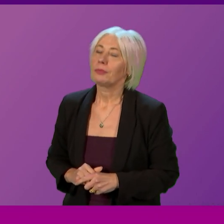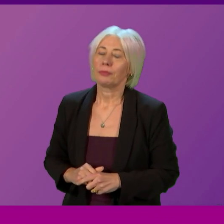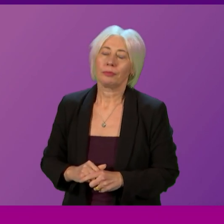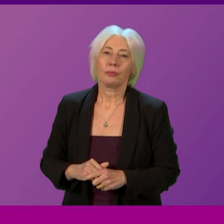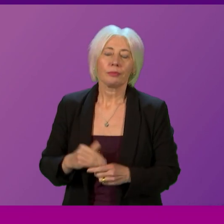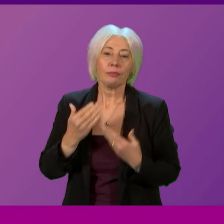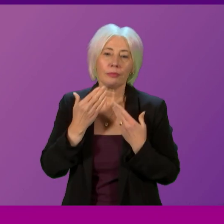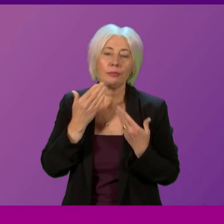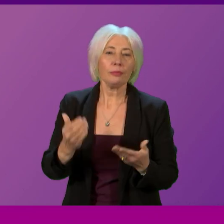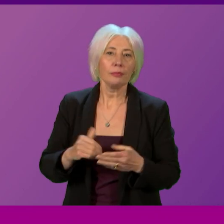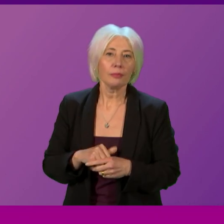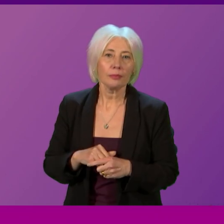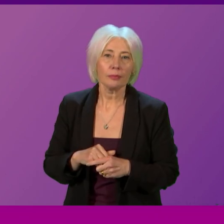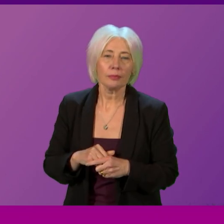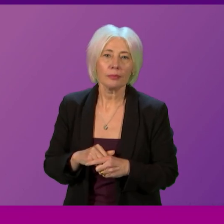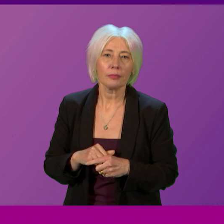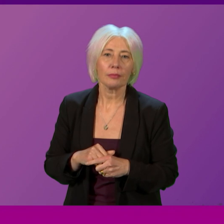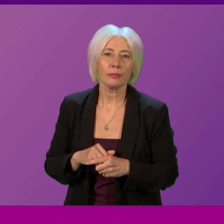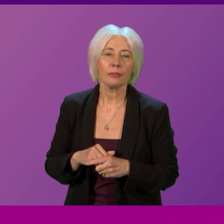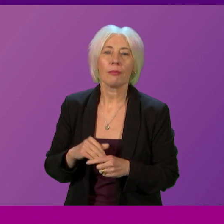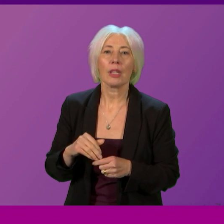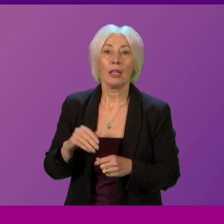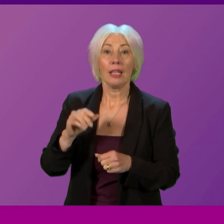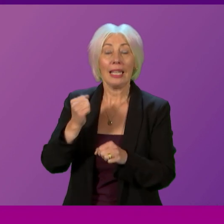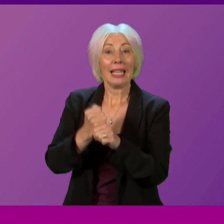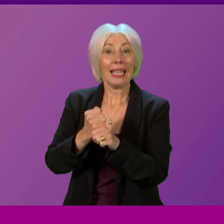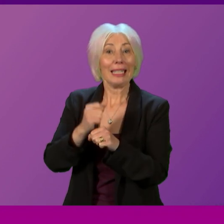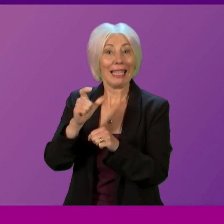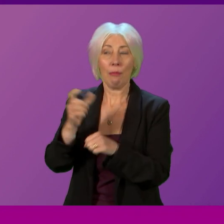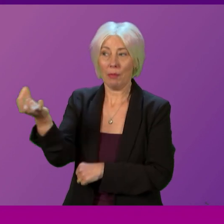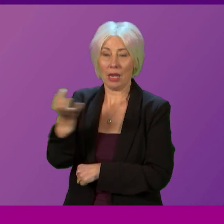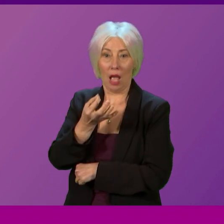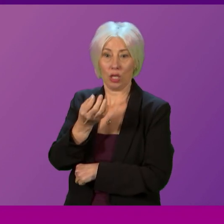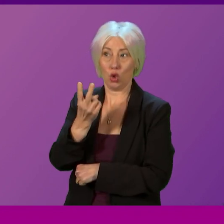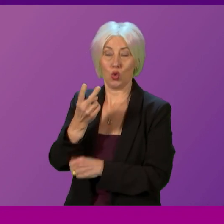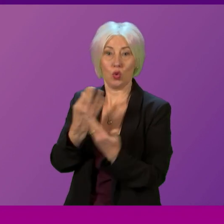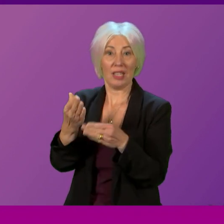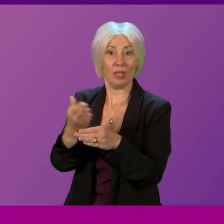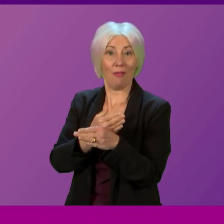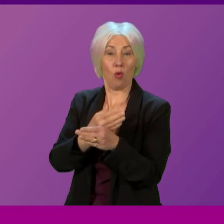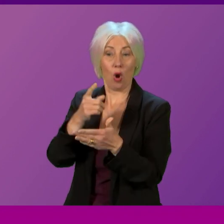When asked by Glenn Campbell, during a BBC debate two days before the Holyrood election,